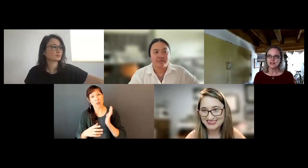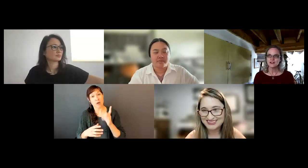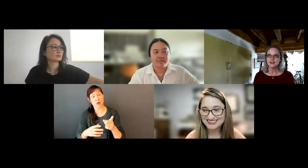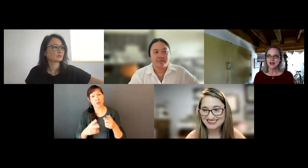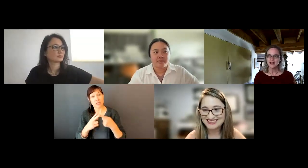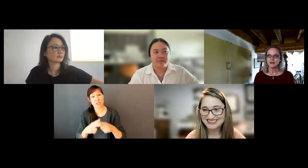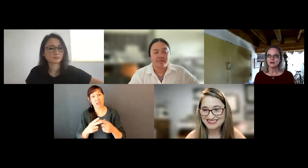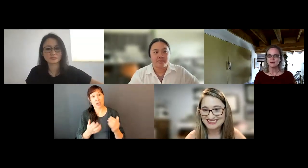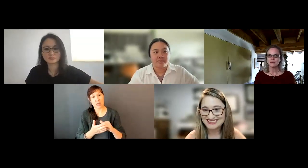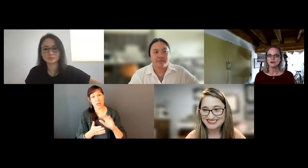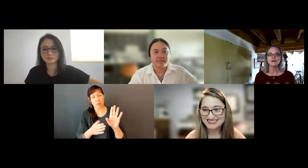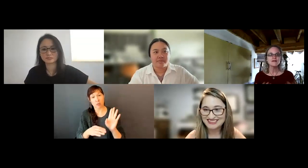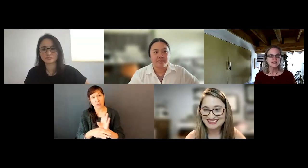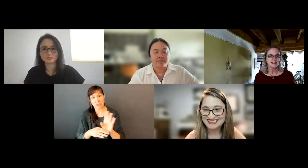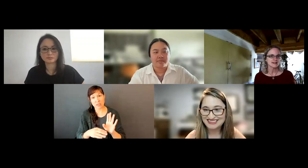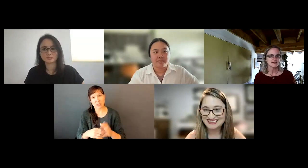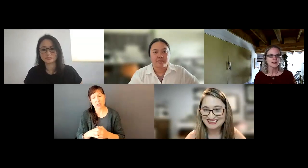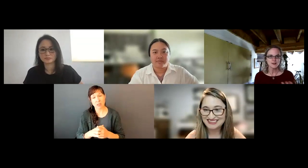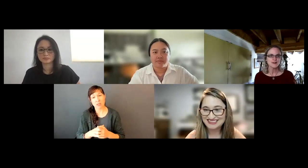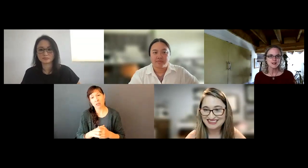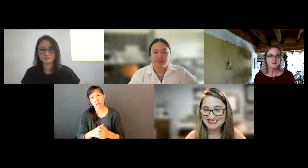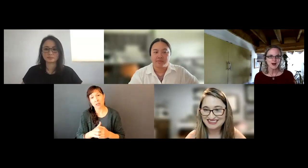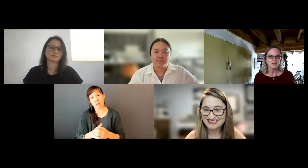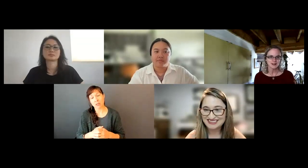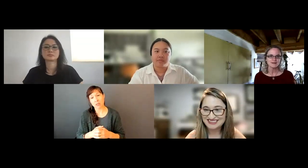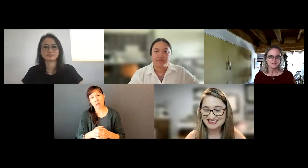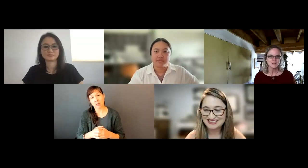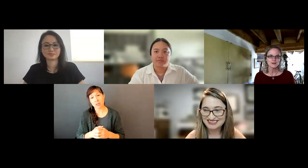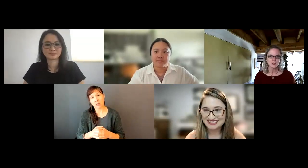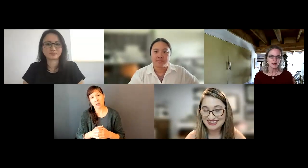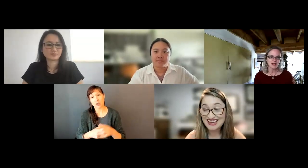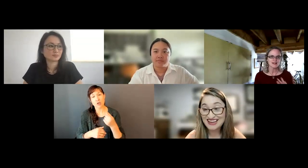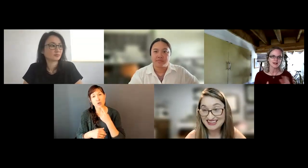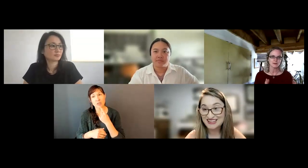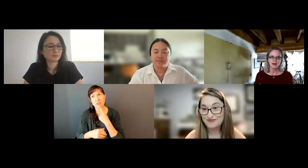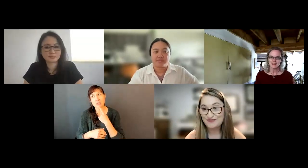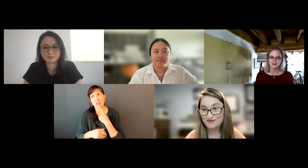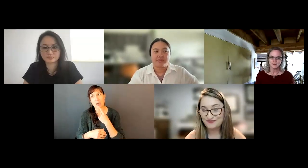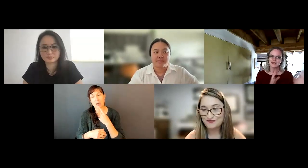you mentioned that you revisited what services you would offer. So took a pause and said, "What am I gonna do?